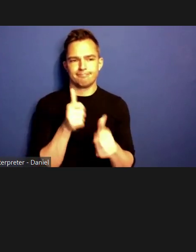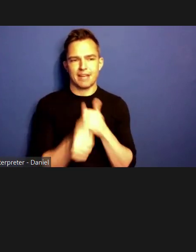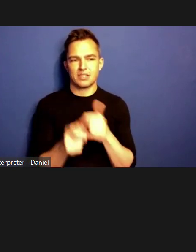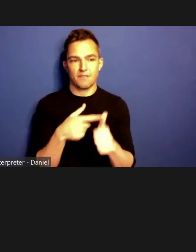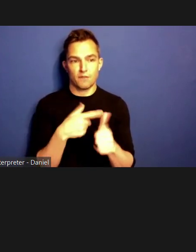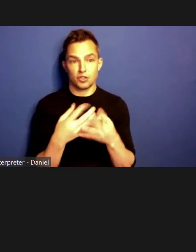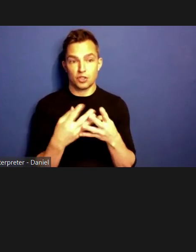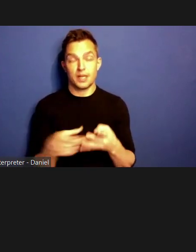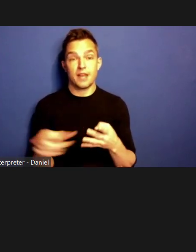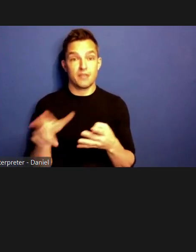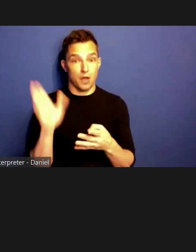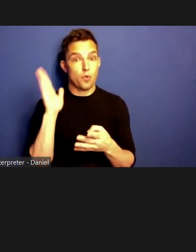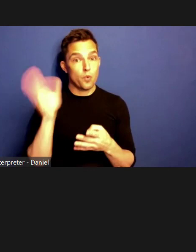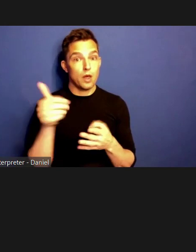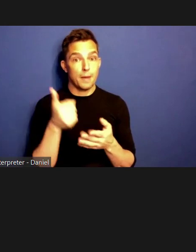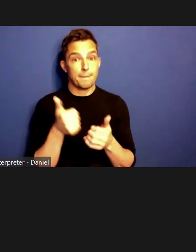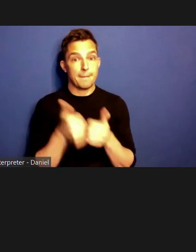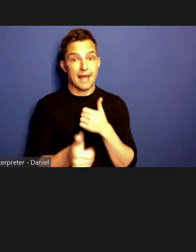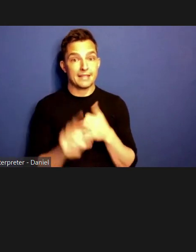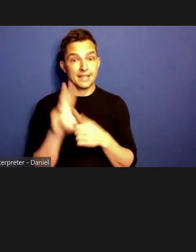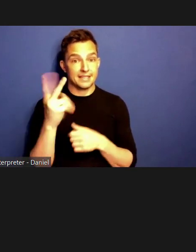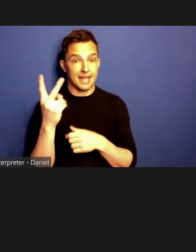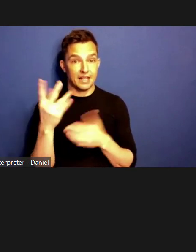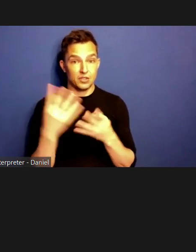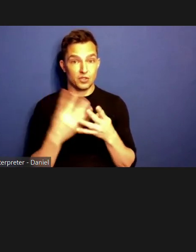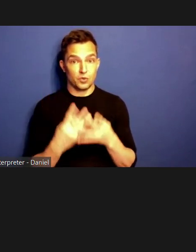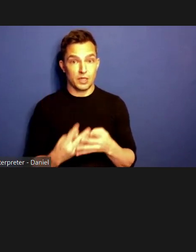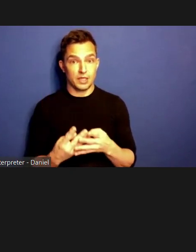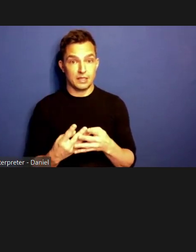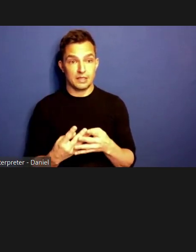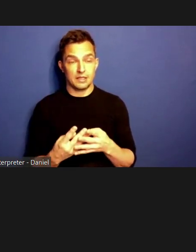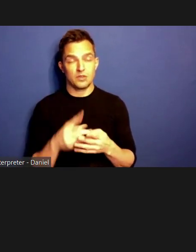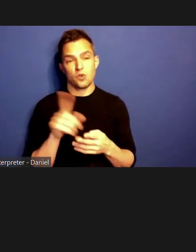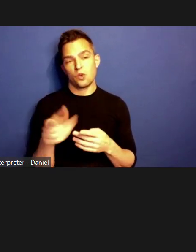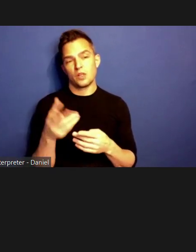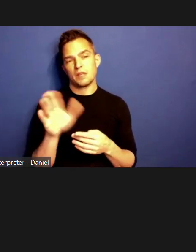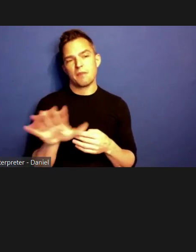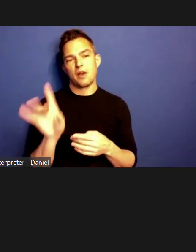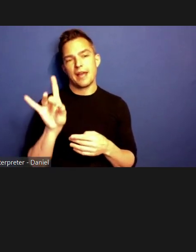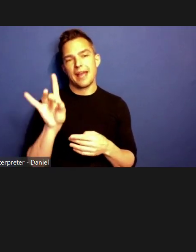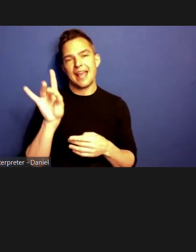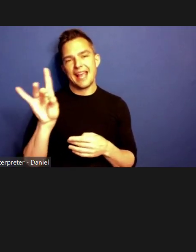second screening. Only about 8% of the total number of children screened will not pass